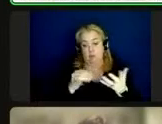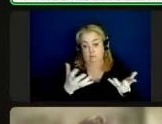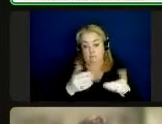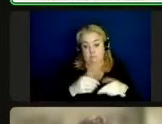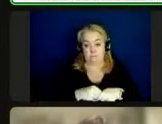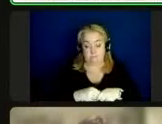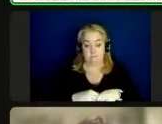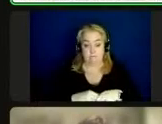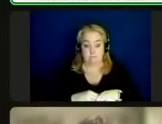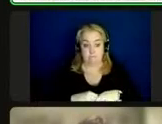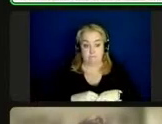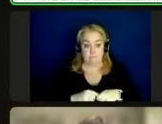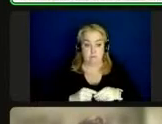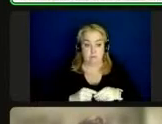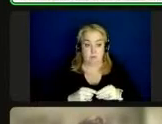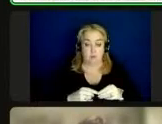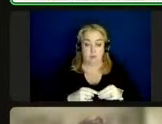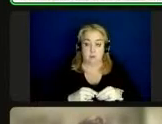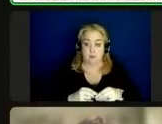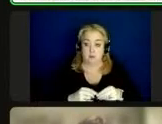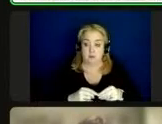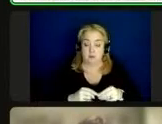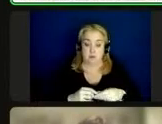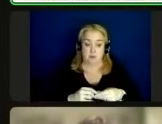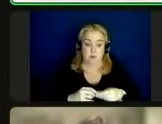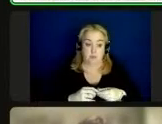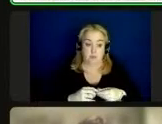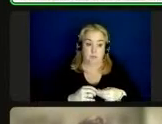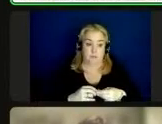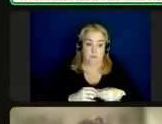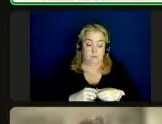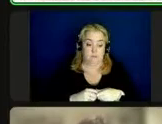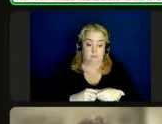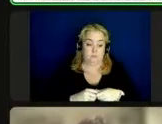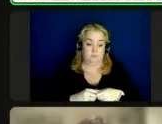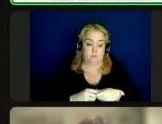SO IT'S A THAT'S THE POLITICAL CALCULATION WE'RE GOING TO HAVE